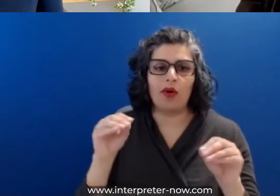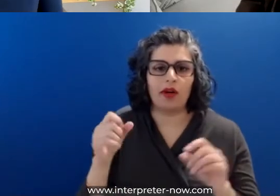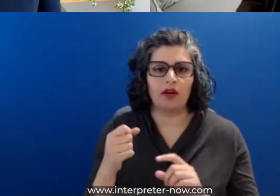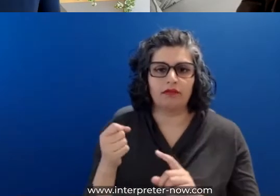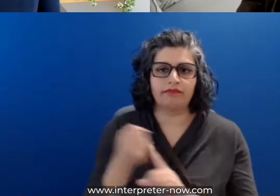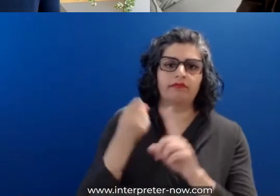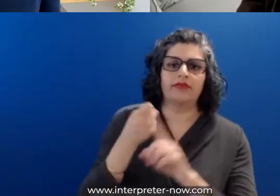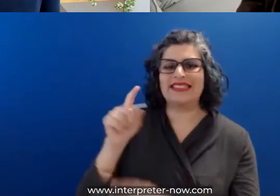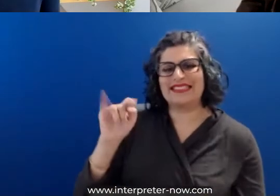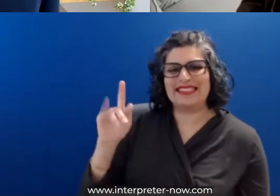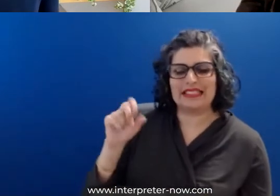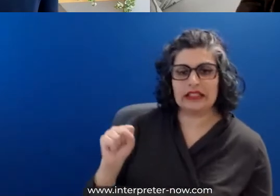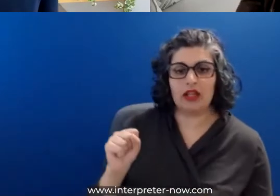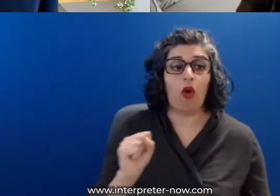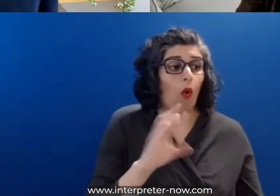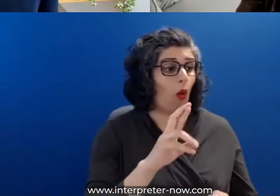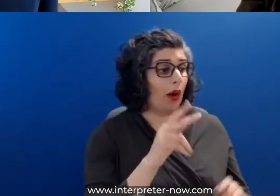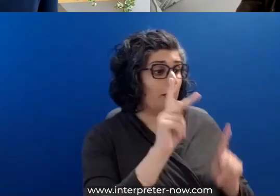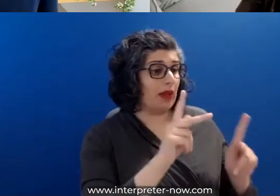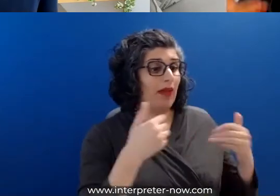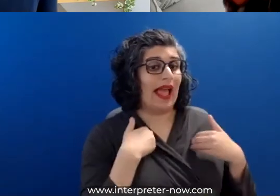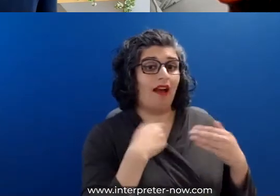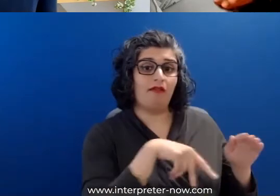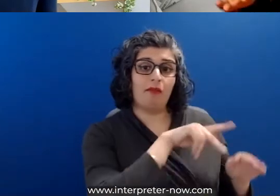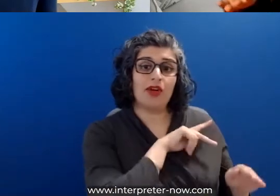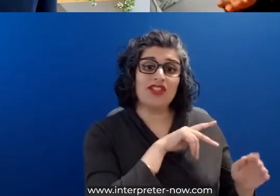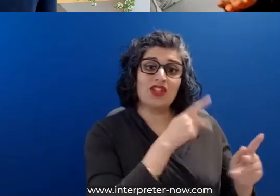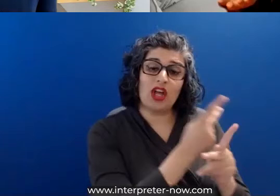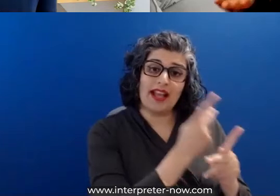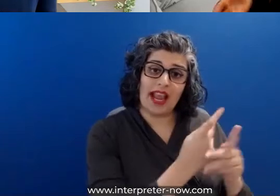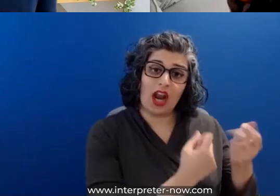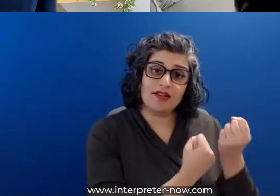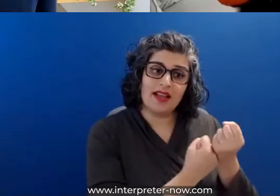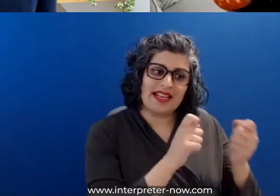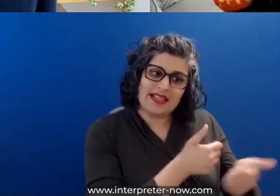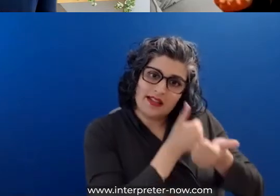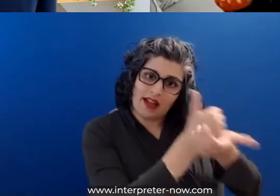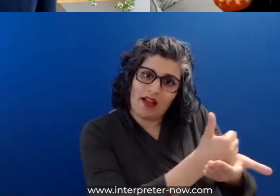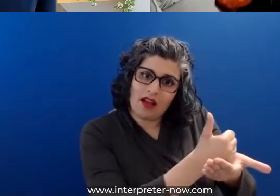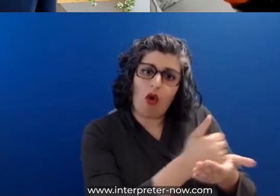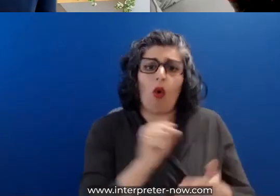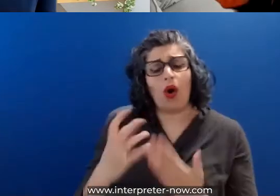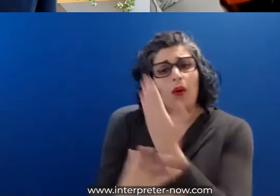care attendants who need to assist them physically. Test-takers who are poor and don't have a